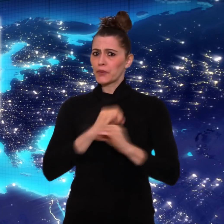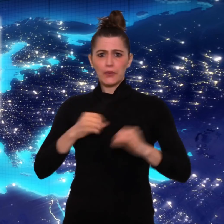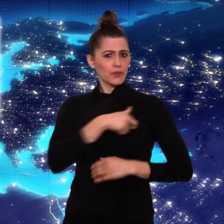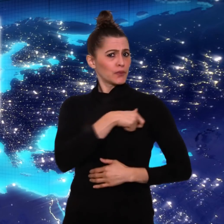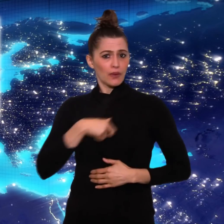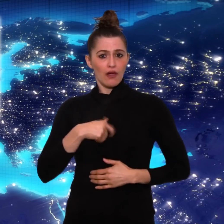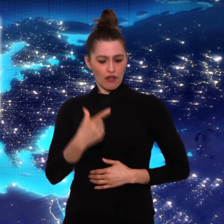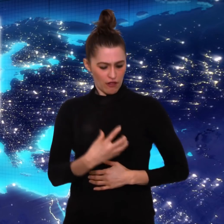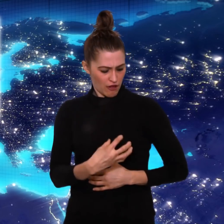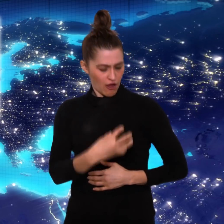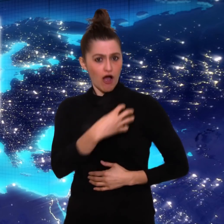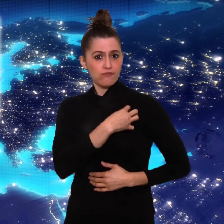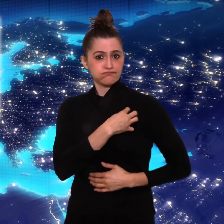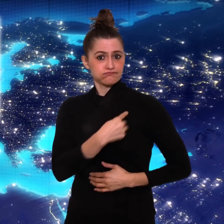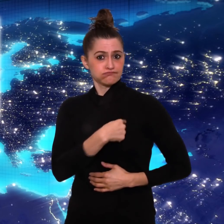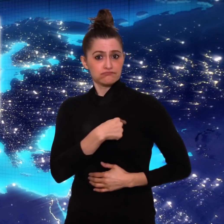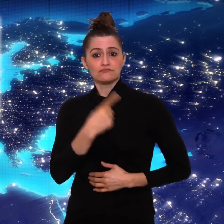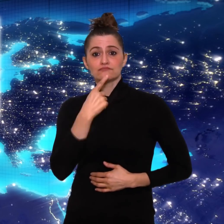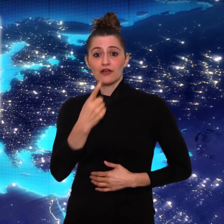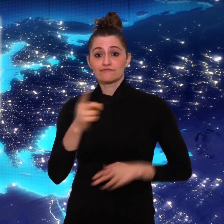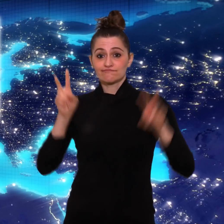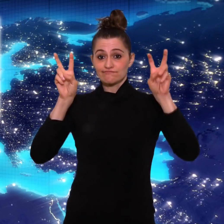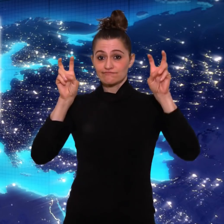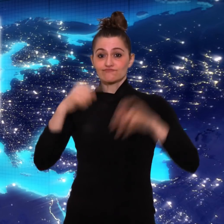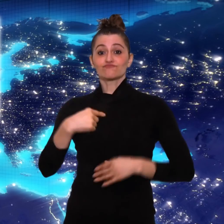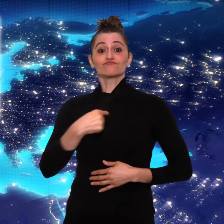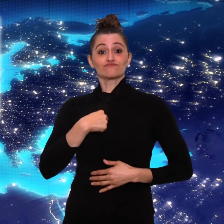hard of hearing, and “I Sign”